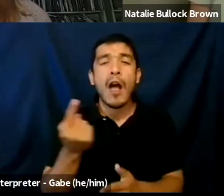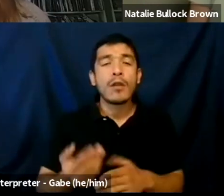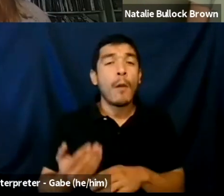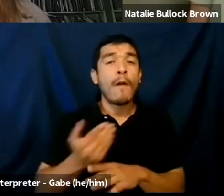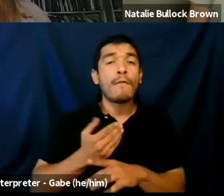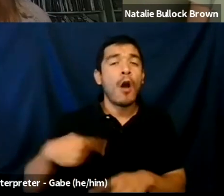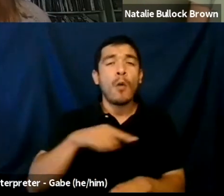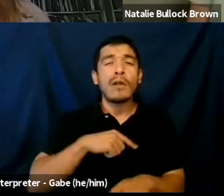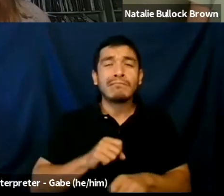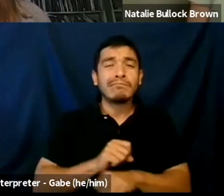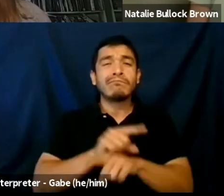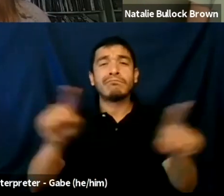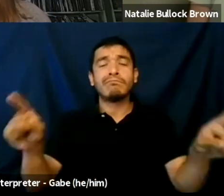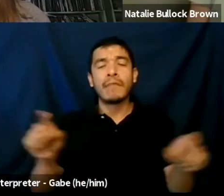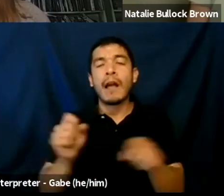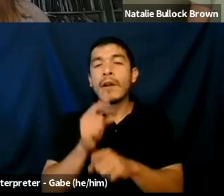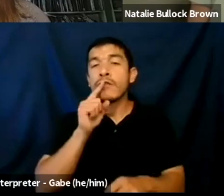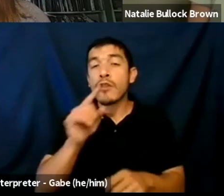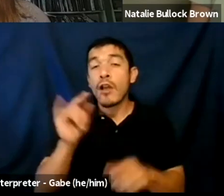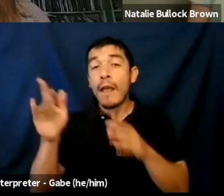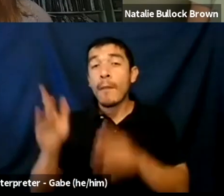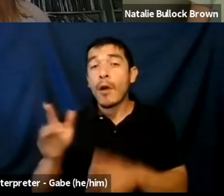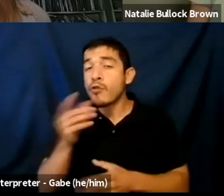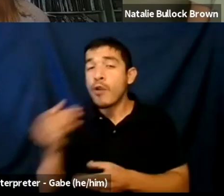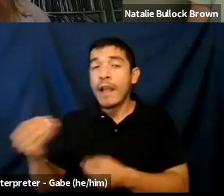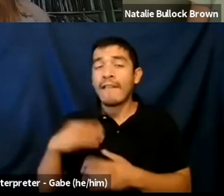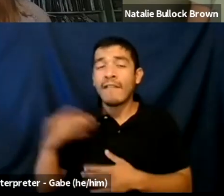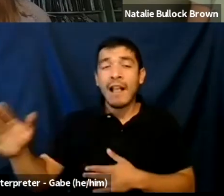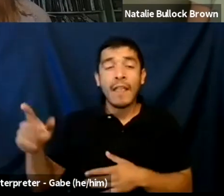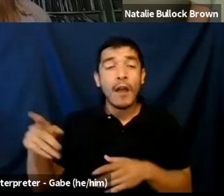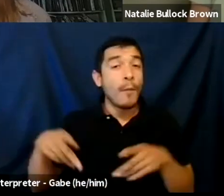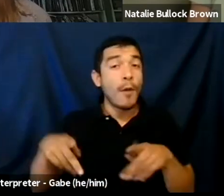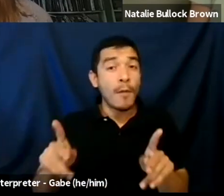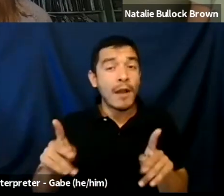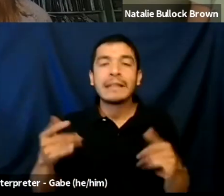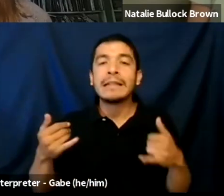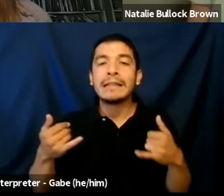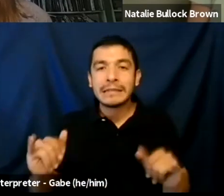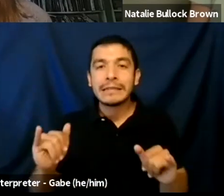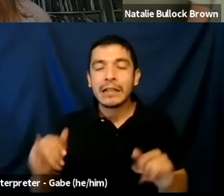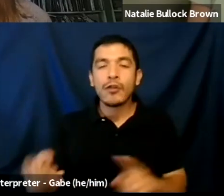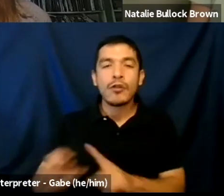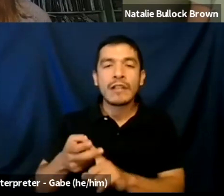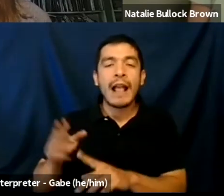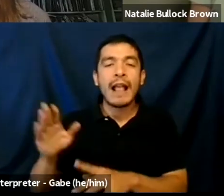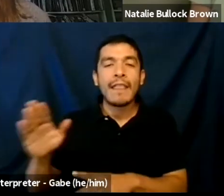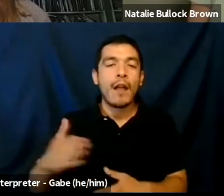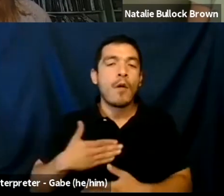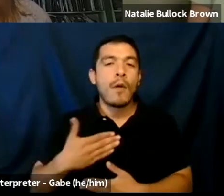ensuring that the person who gave consent has still retained that willingness to give consent.